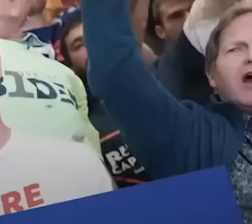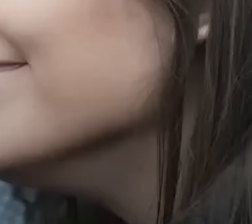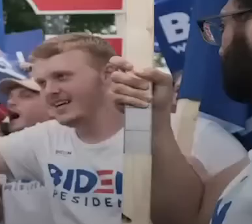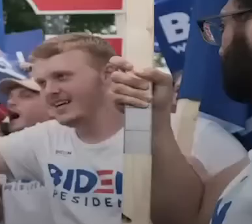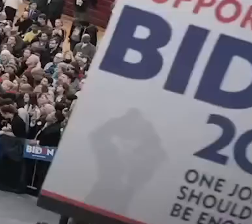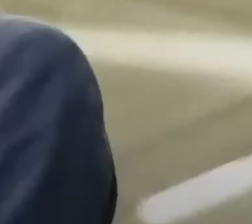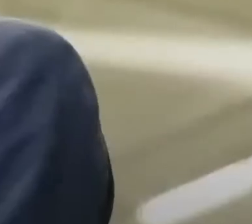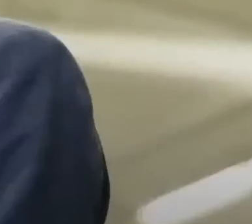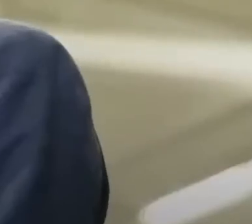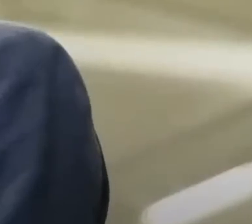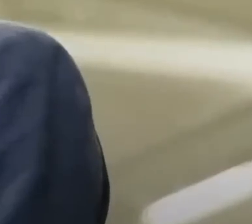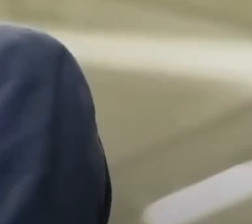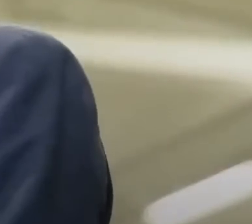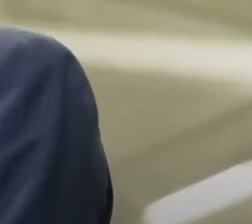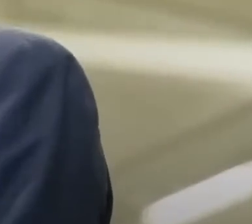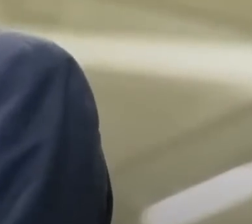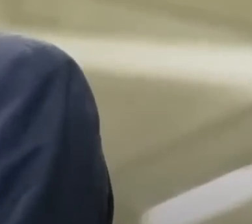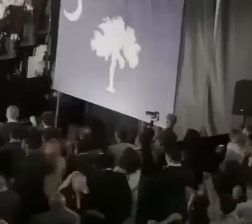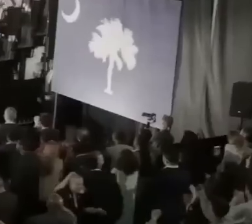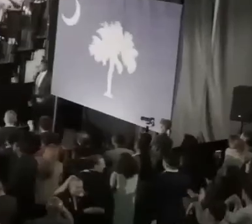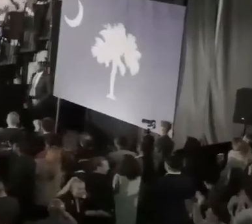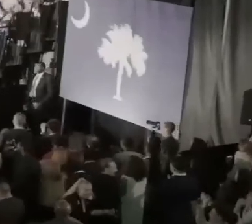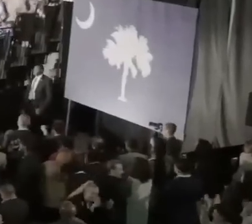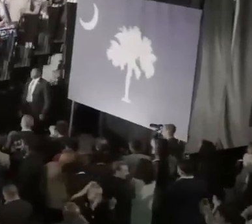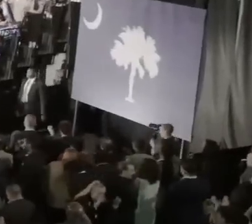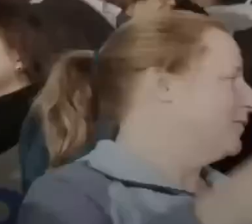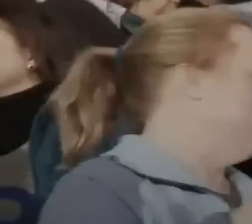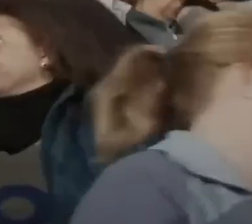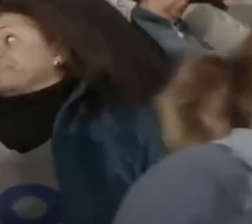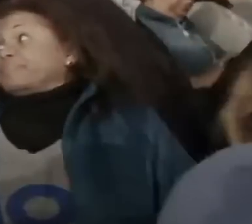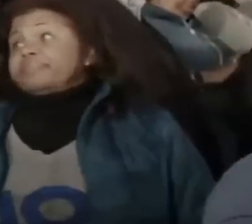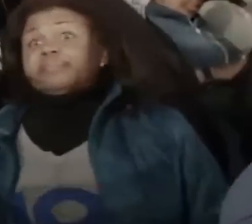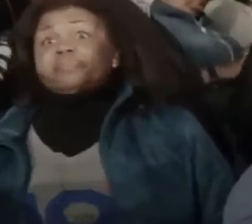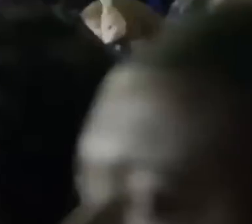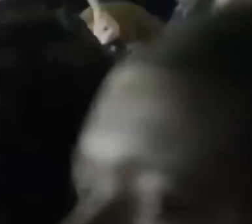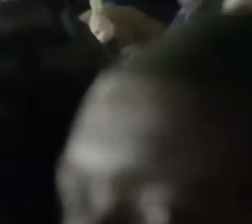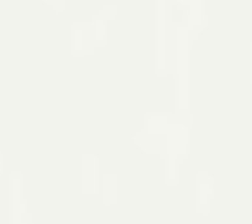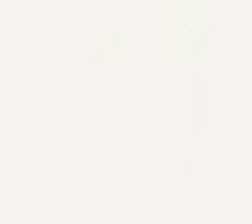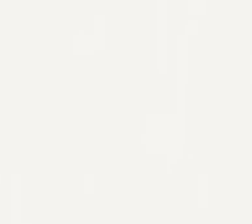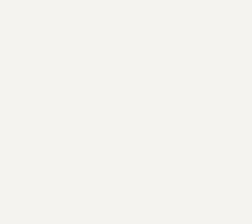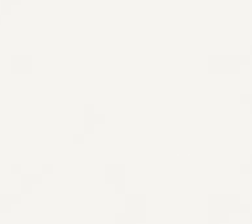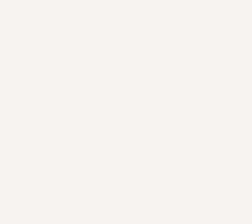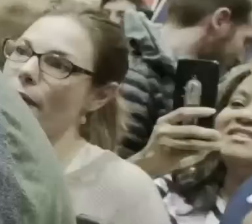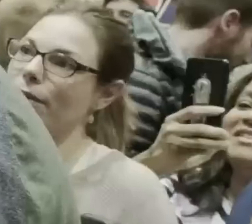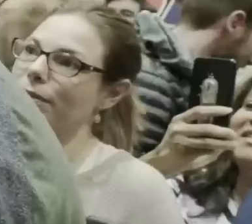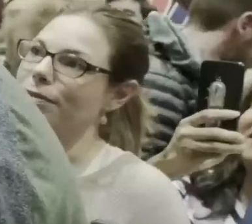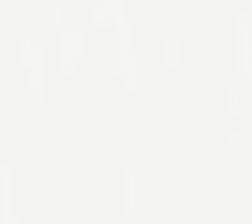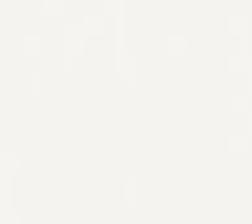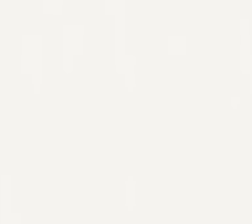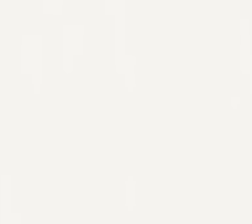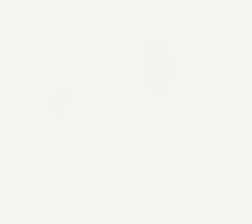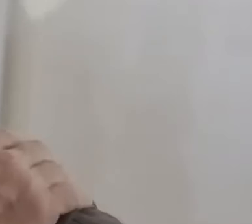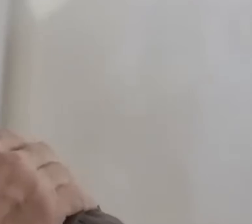WE ARE GOING TO HAVE TO SWEAT FOR IT. WE'RE GOING TO HAVE TO SACRIFICE. AND FIGHT. WE'RE GOING TO HAVE TO LEAD --